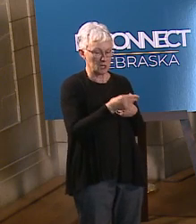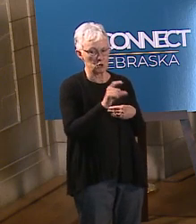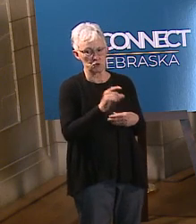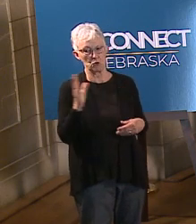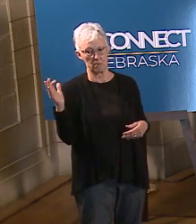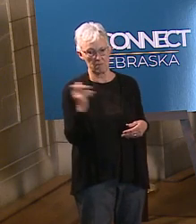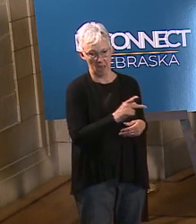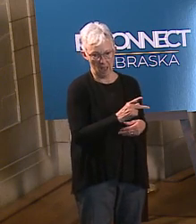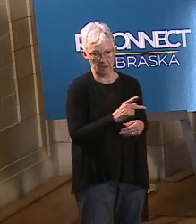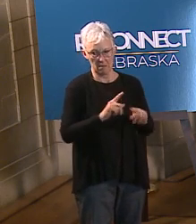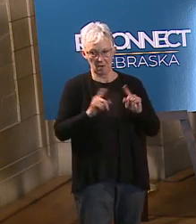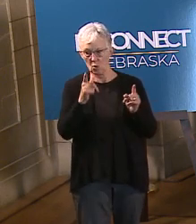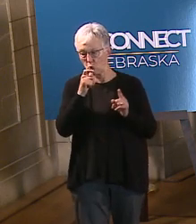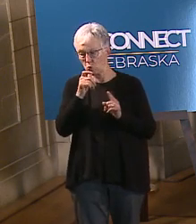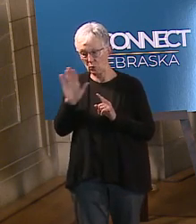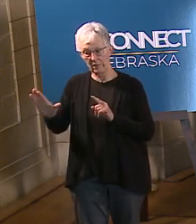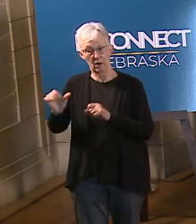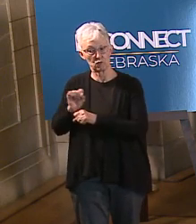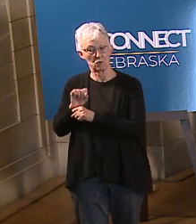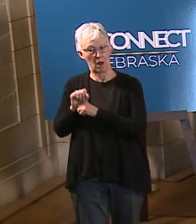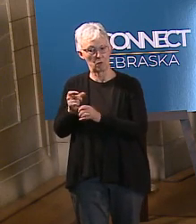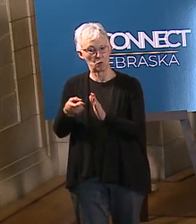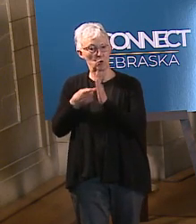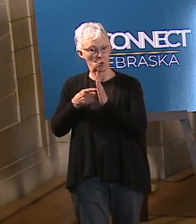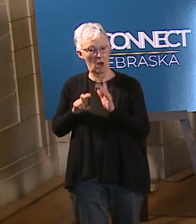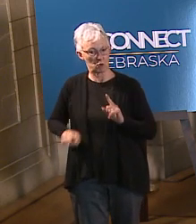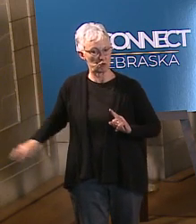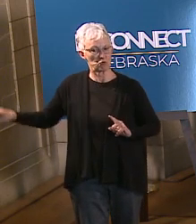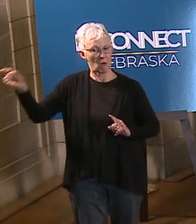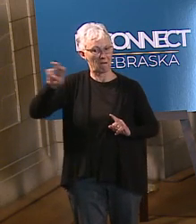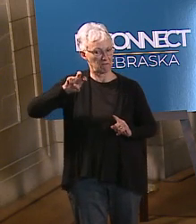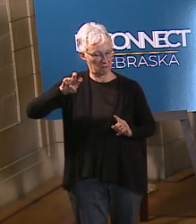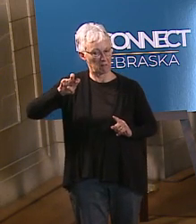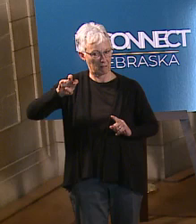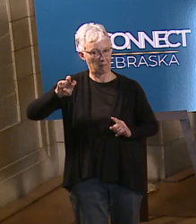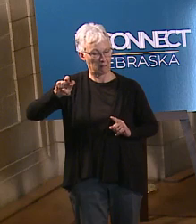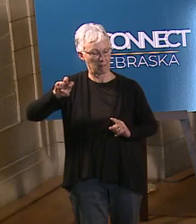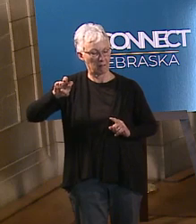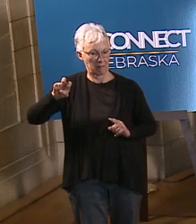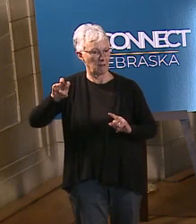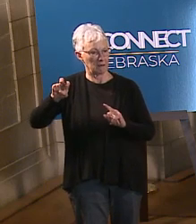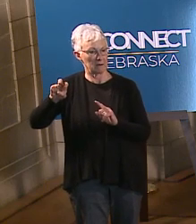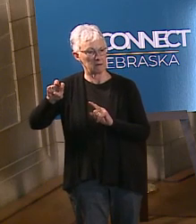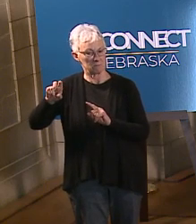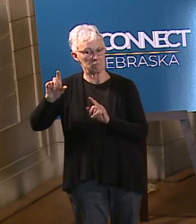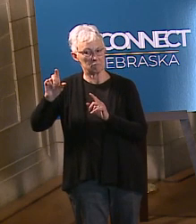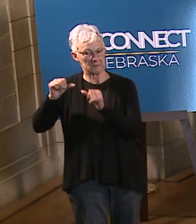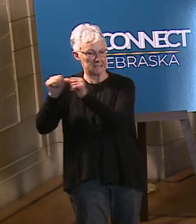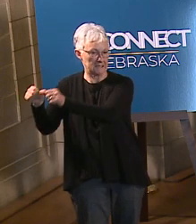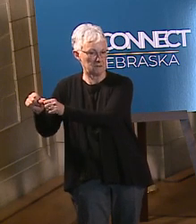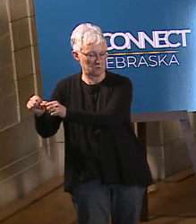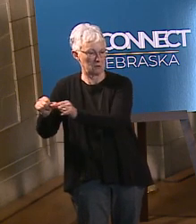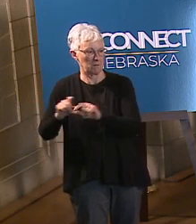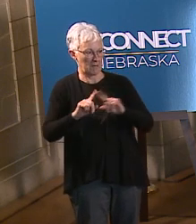WORKED REMOTELY, A BANK EXAMINER AND GO OUT AND GO TO BANKS,